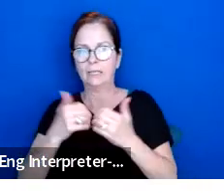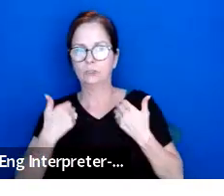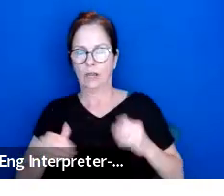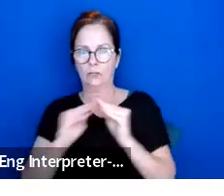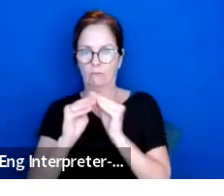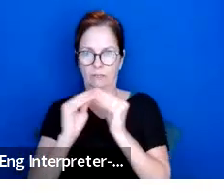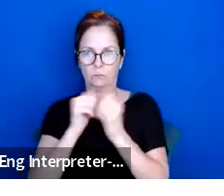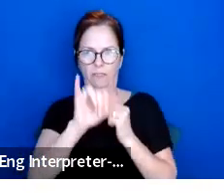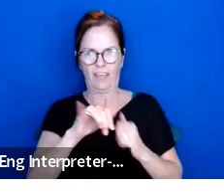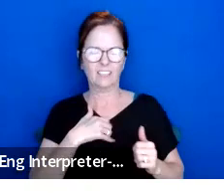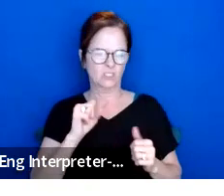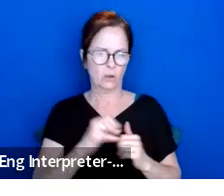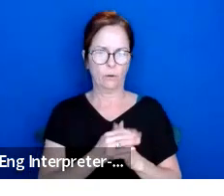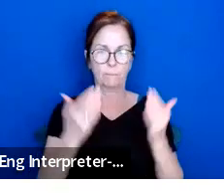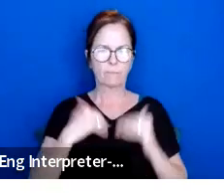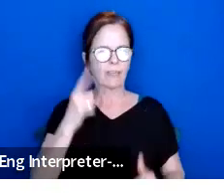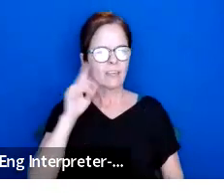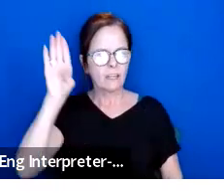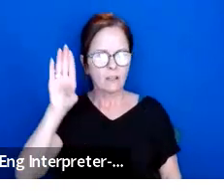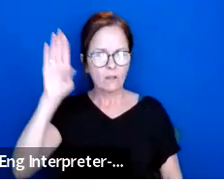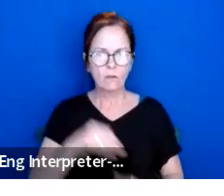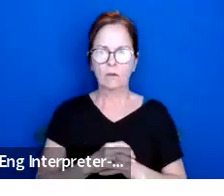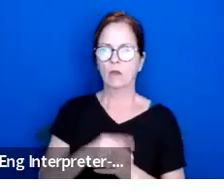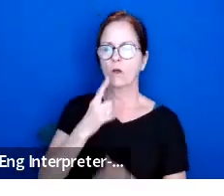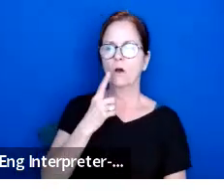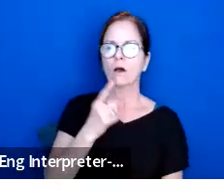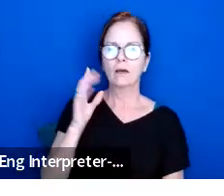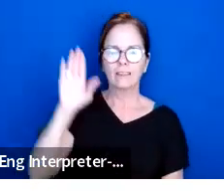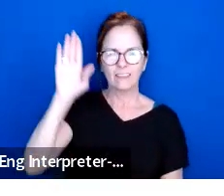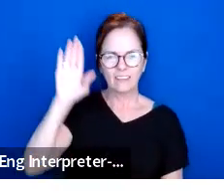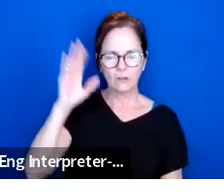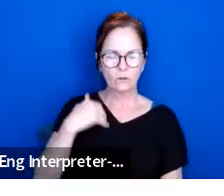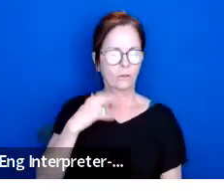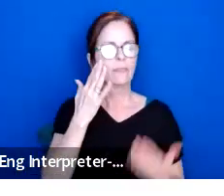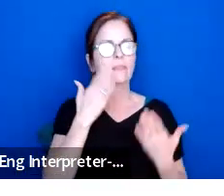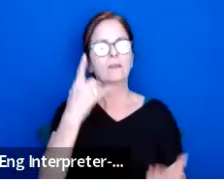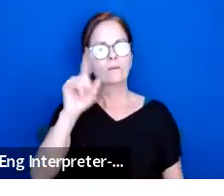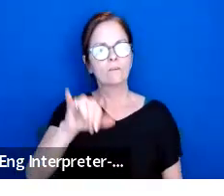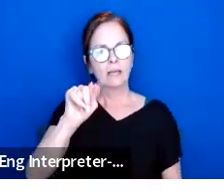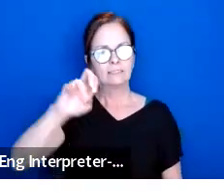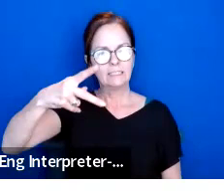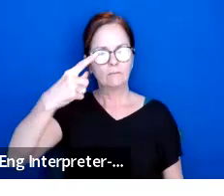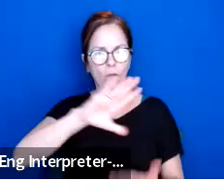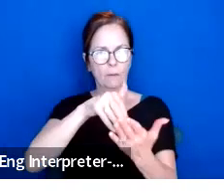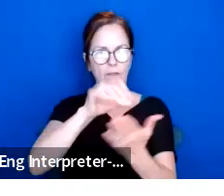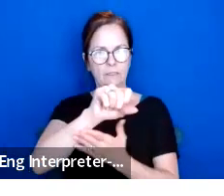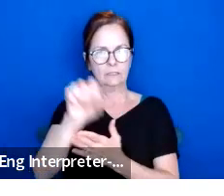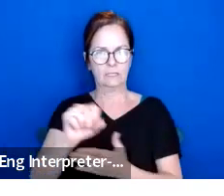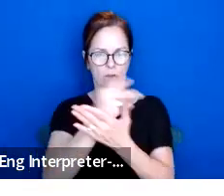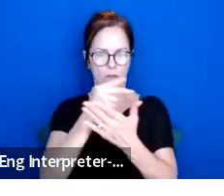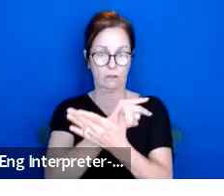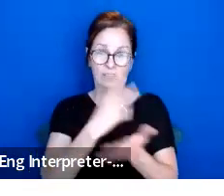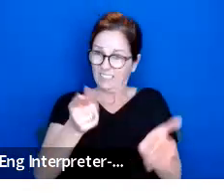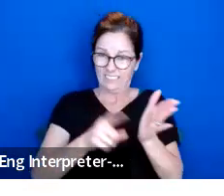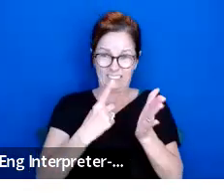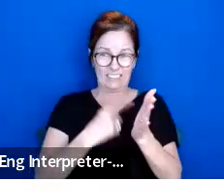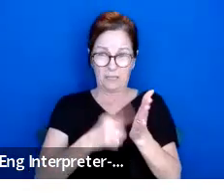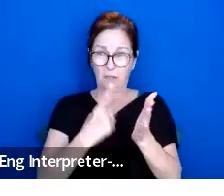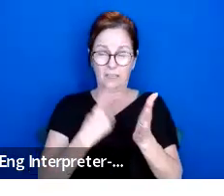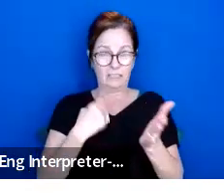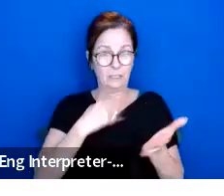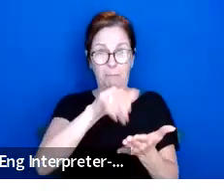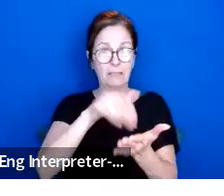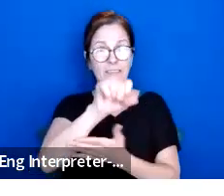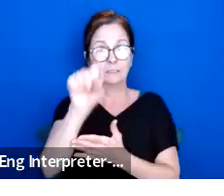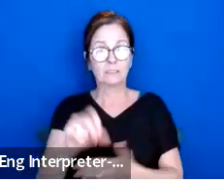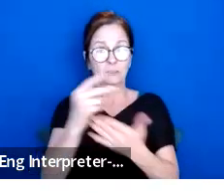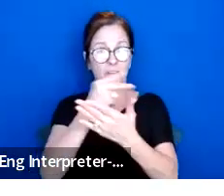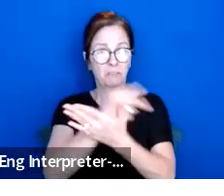I thanks James. So. Thank you for the tip about the mid semester review. Sometimes, you know, it's not possible to have mid semester reviews for everybody.